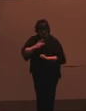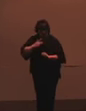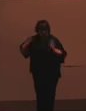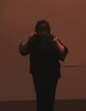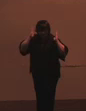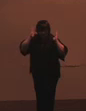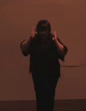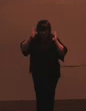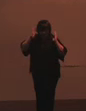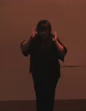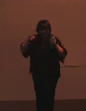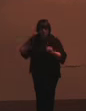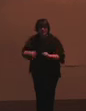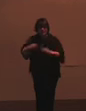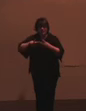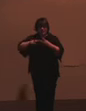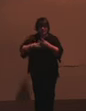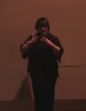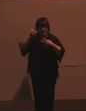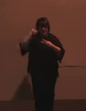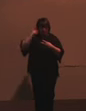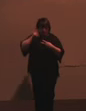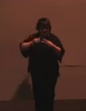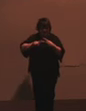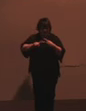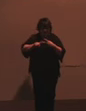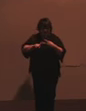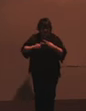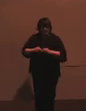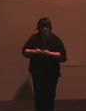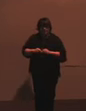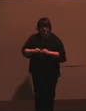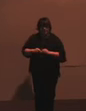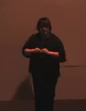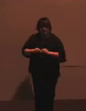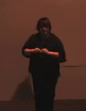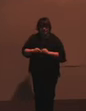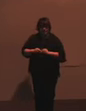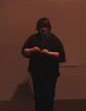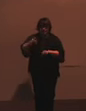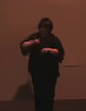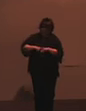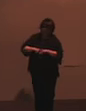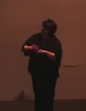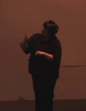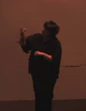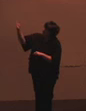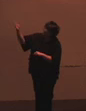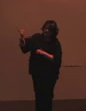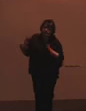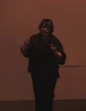Another reason is, of course, this room is very small,